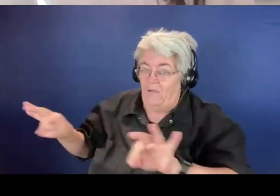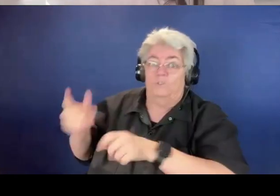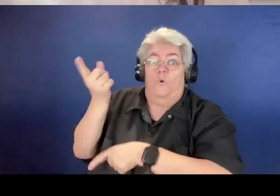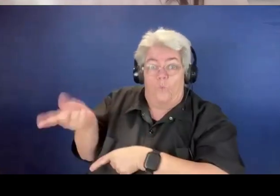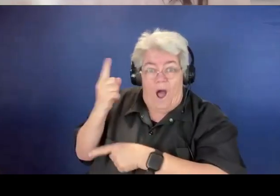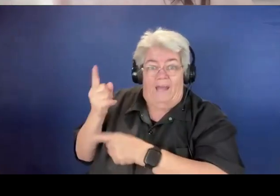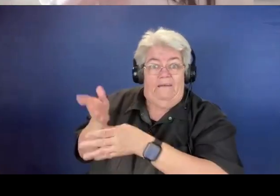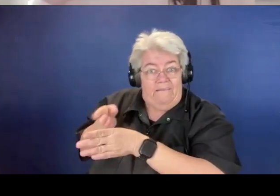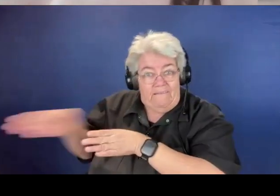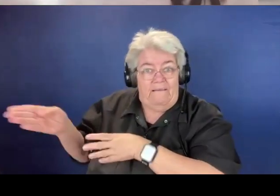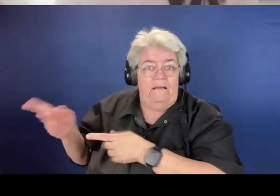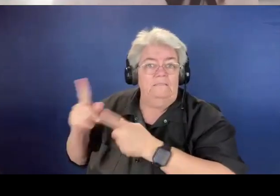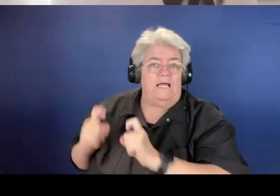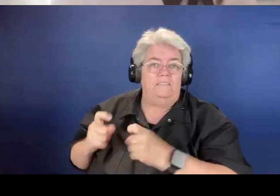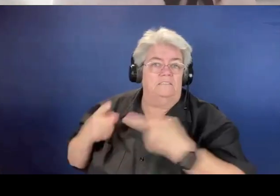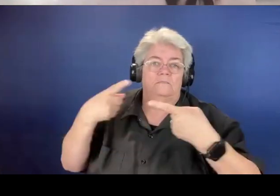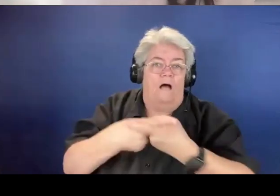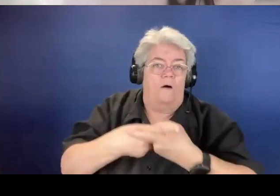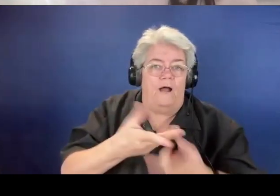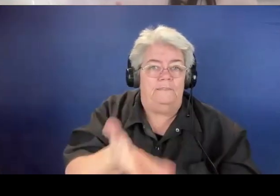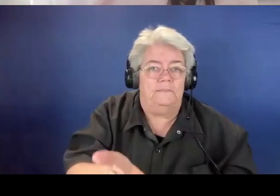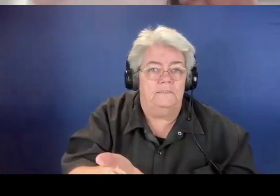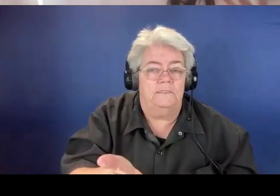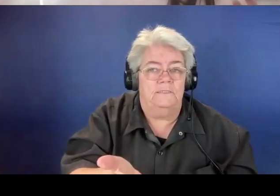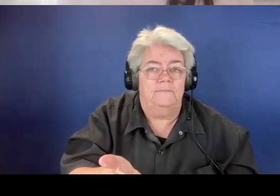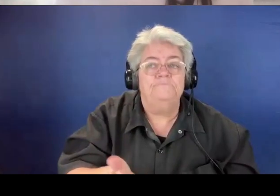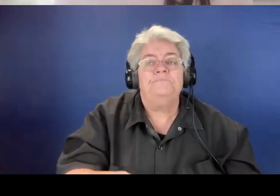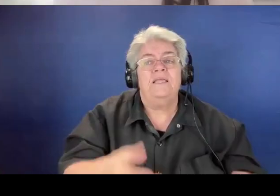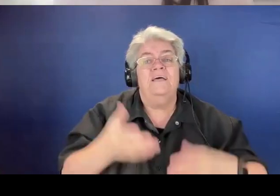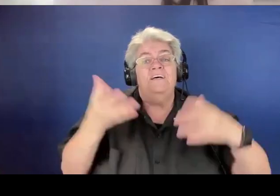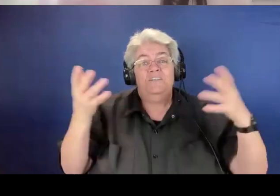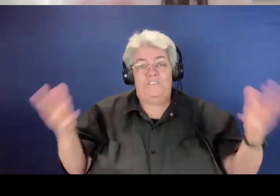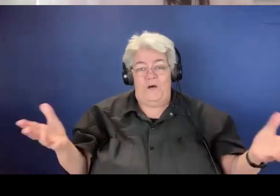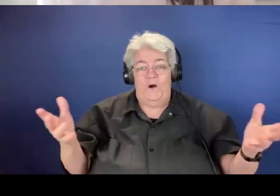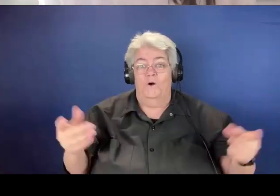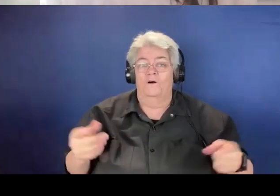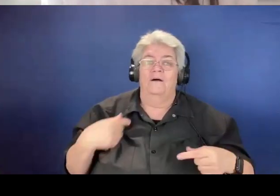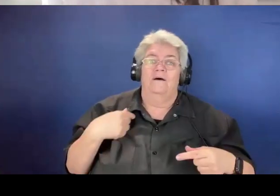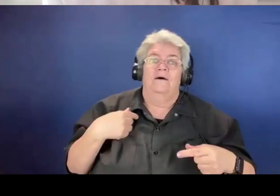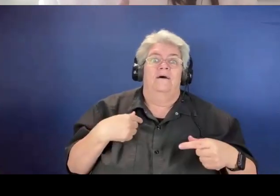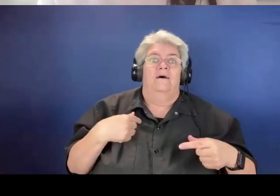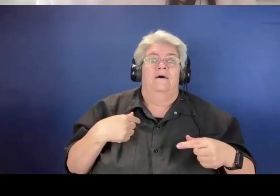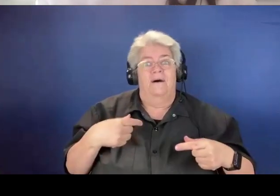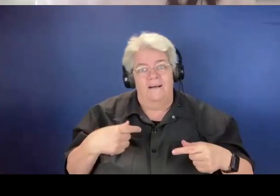So, following that right we have a big we have big shoes to fill here, we also